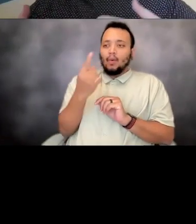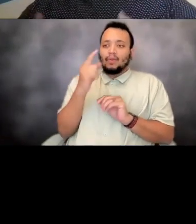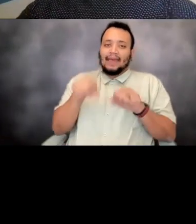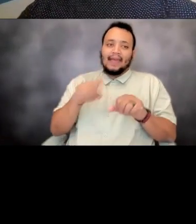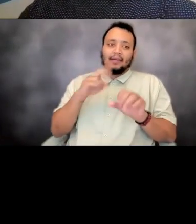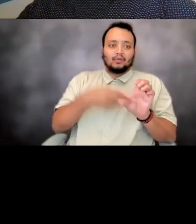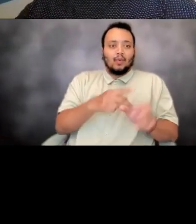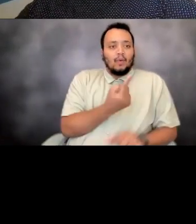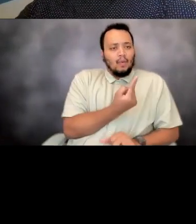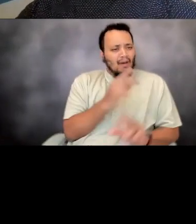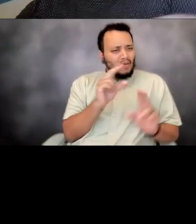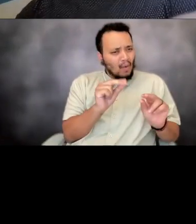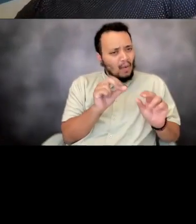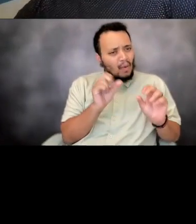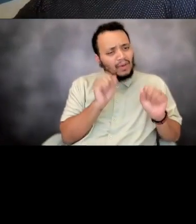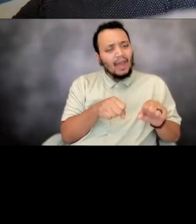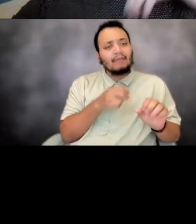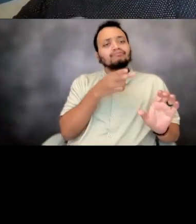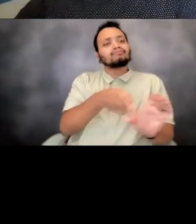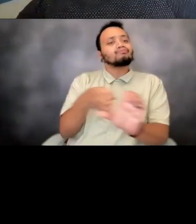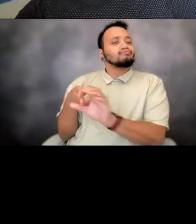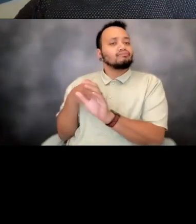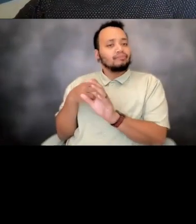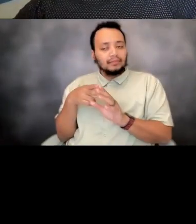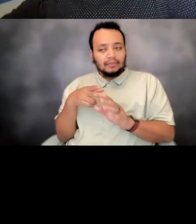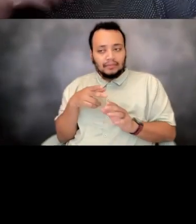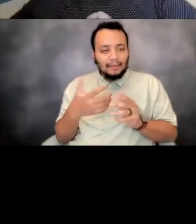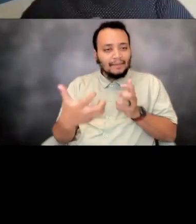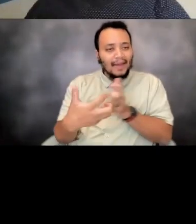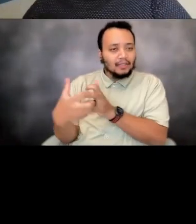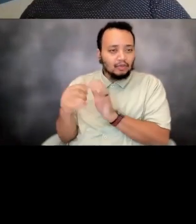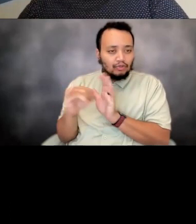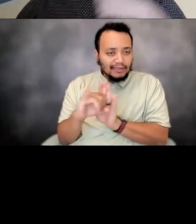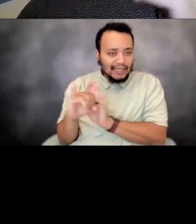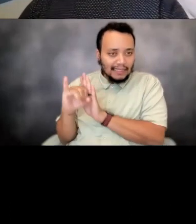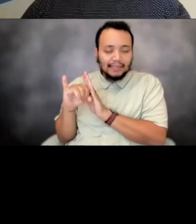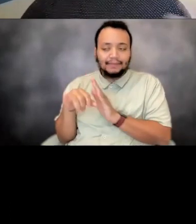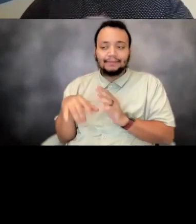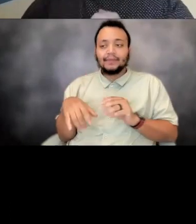people could also talk about being trans women or nonbinary